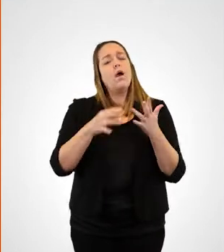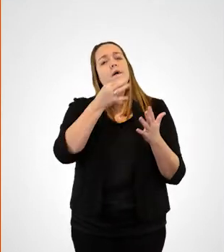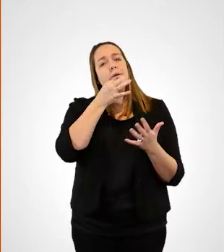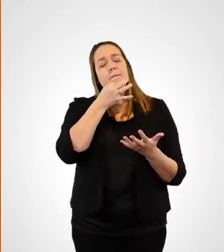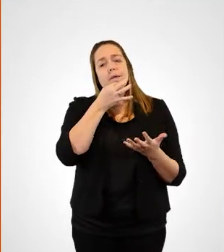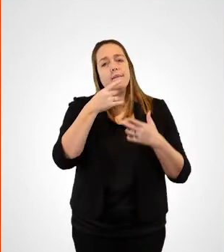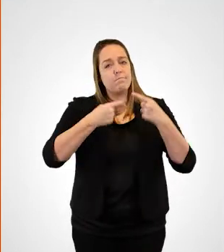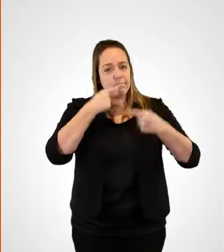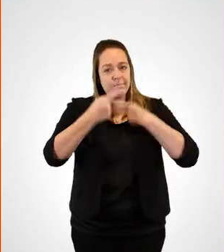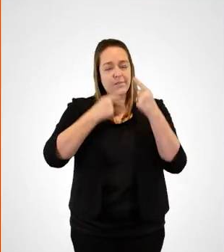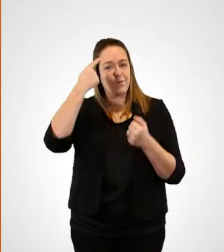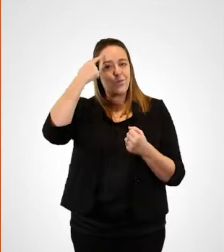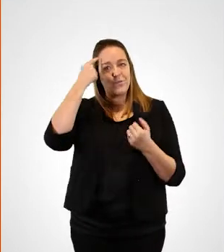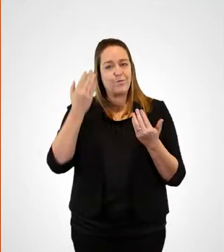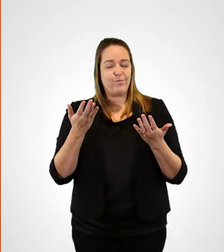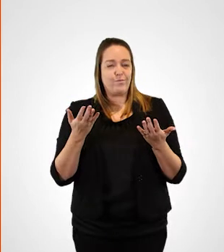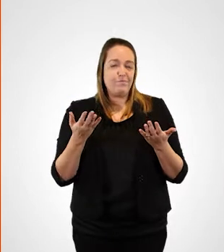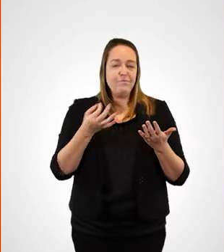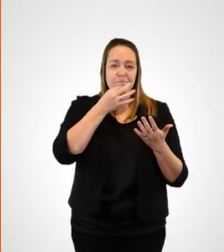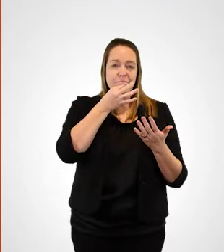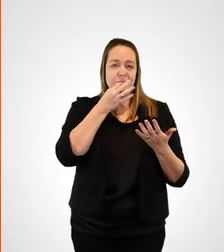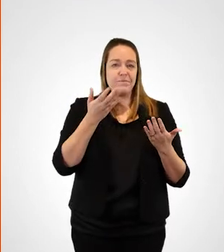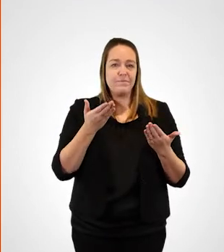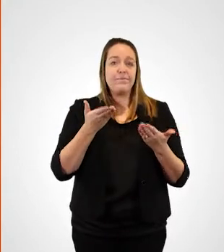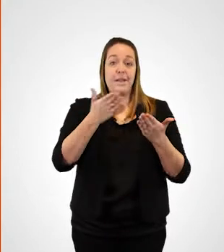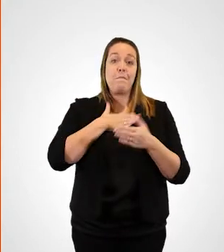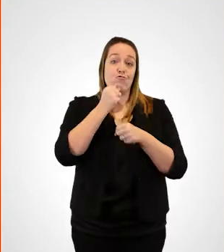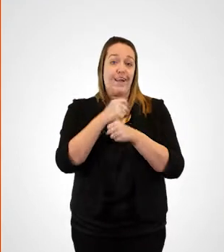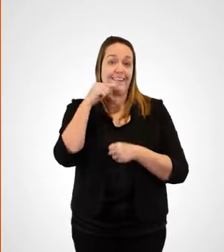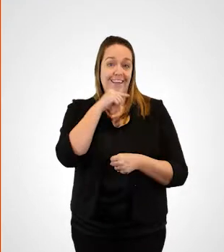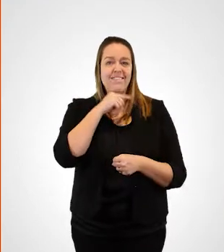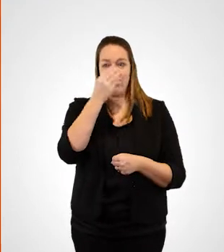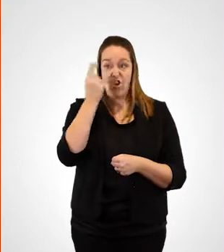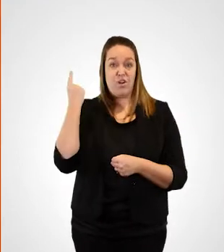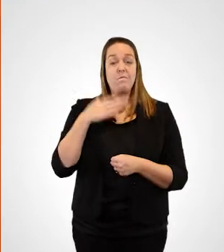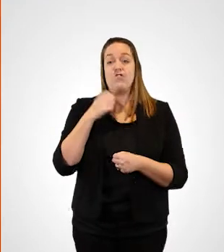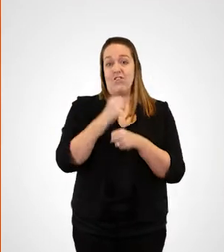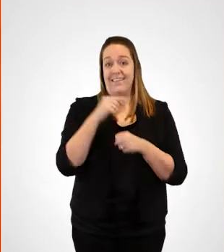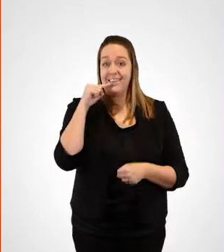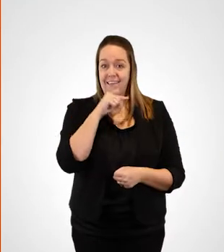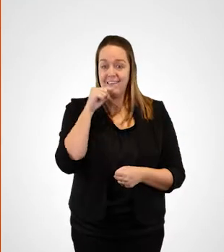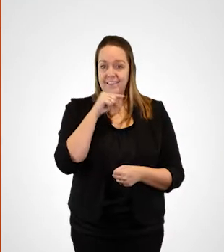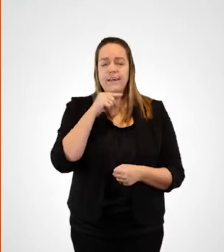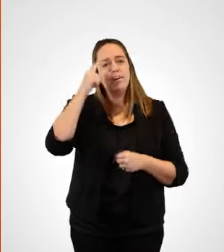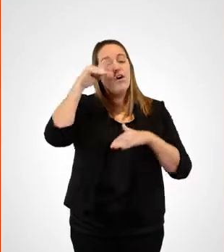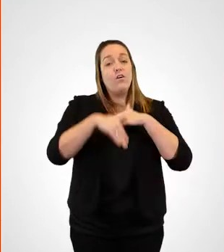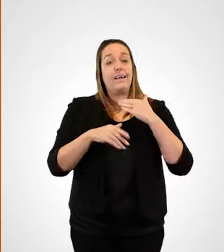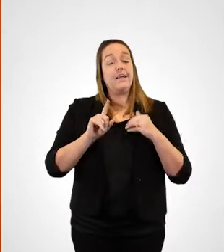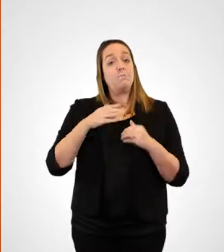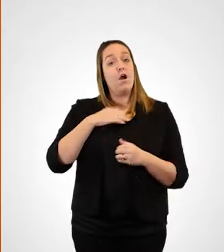we thought we'd entertain you a little bit with actually my grandson thinking about watching him develop as an early literacy learner.